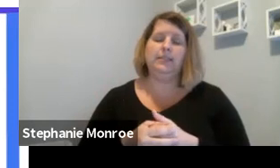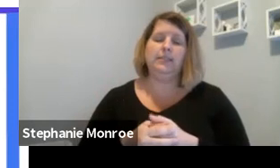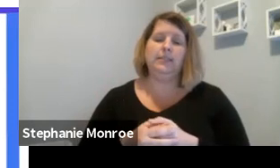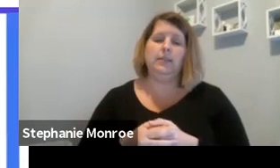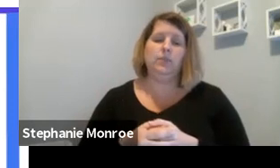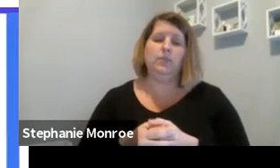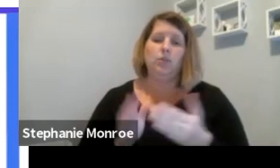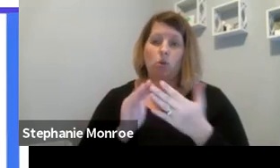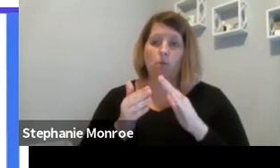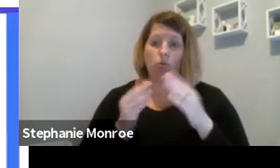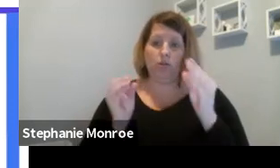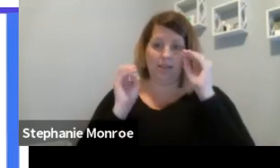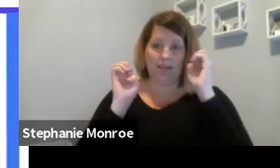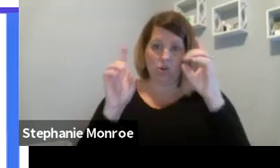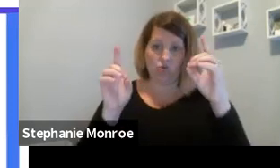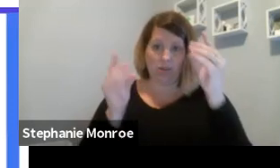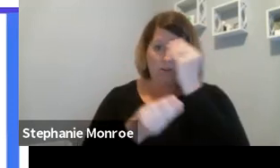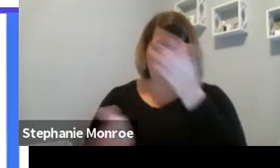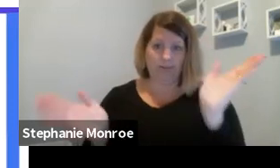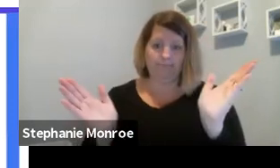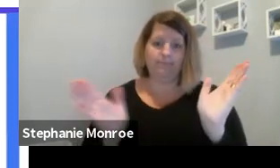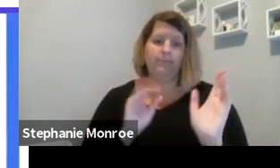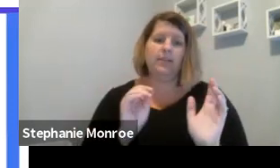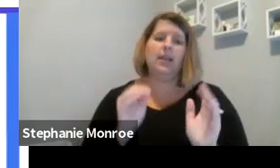community education and awareness.